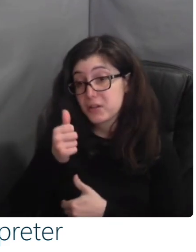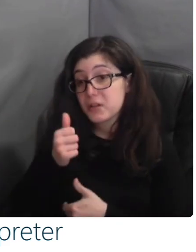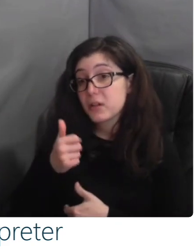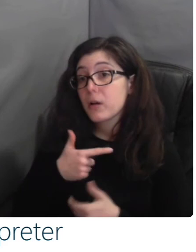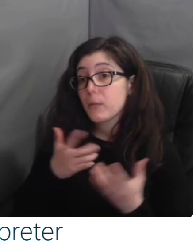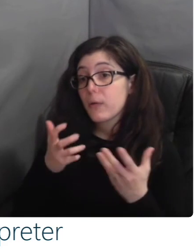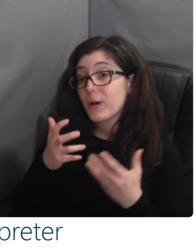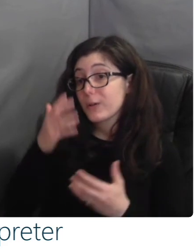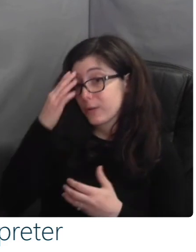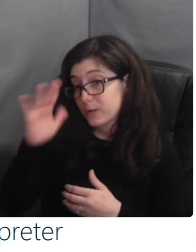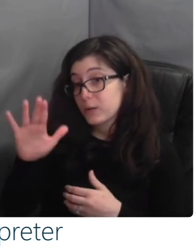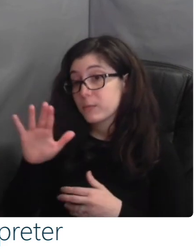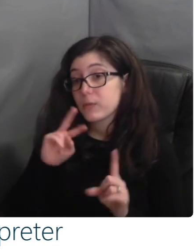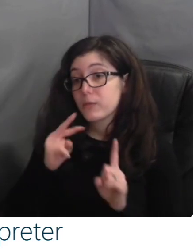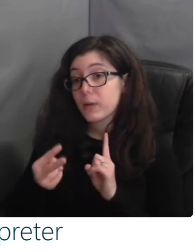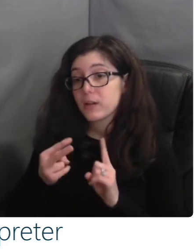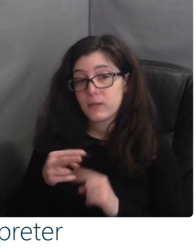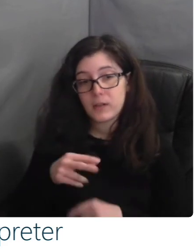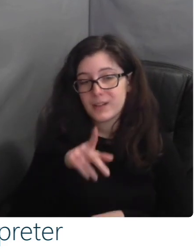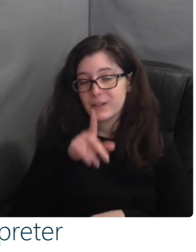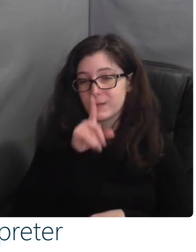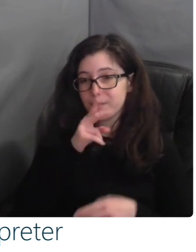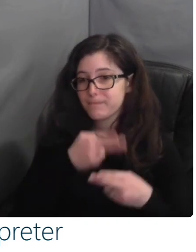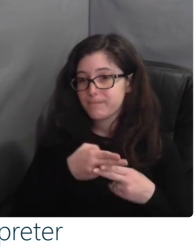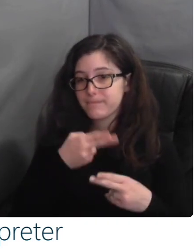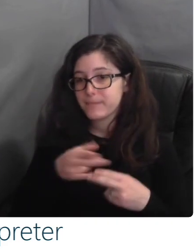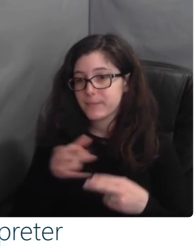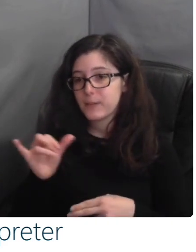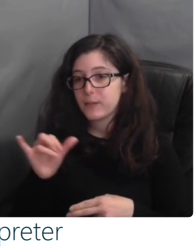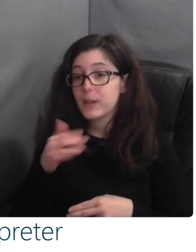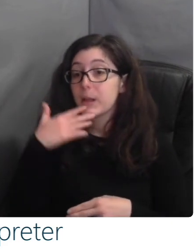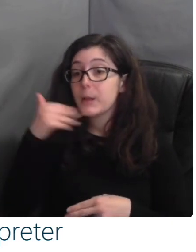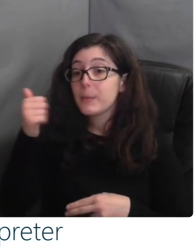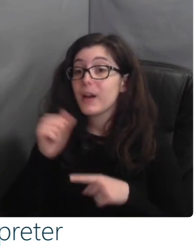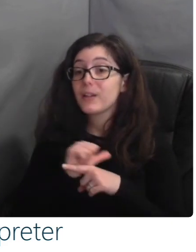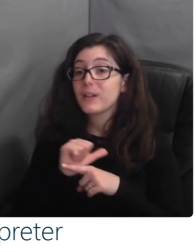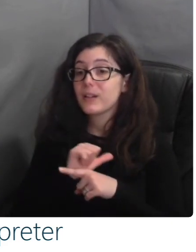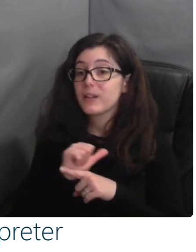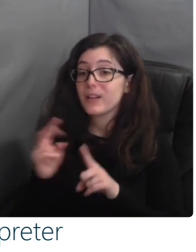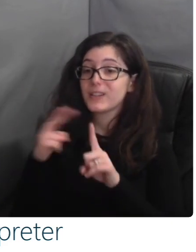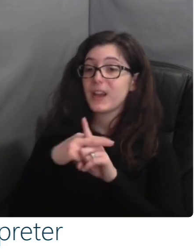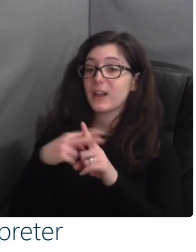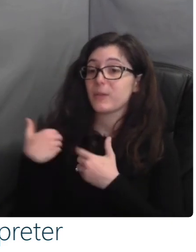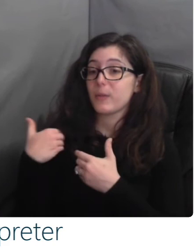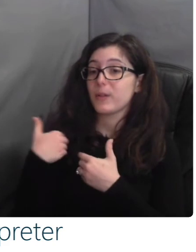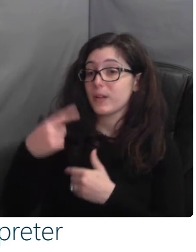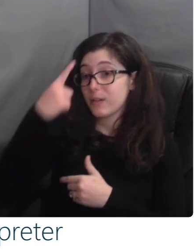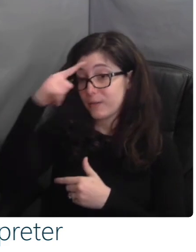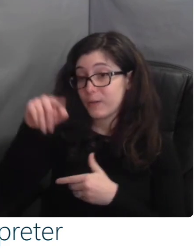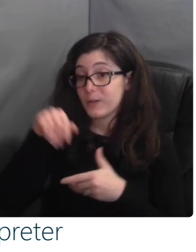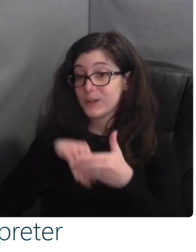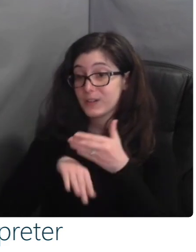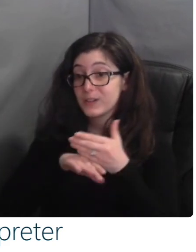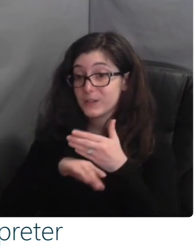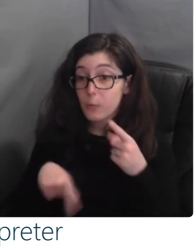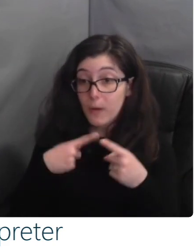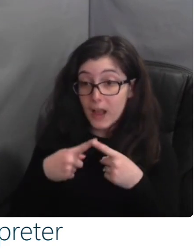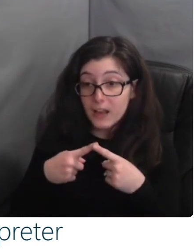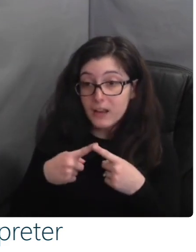this is anonymous as well, "What is the best practice for assigning responsibility for accessibility when your website is so large that there are a number